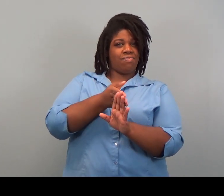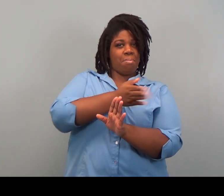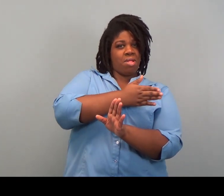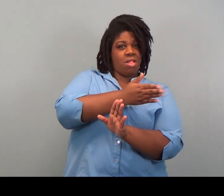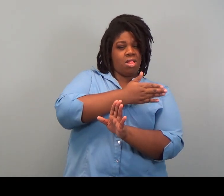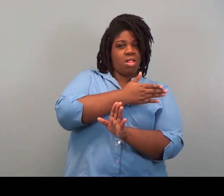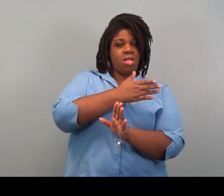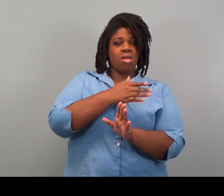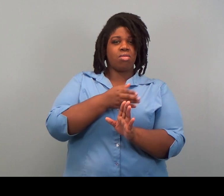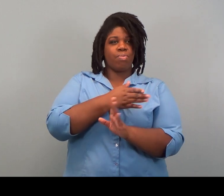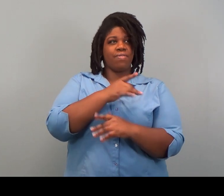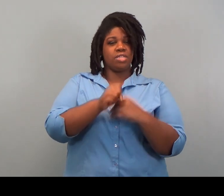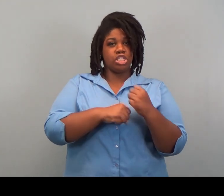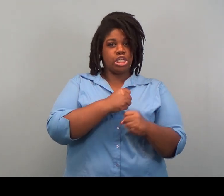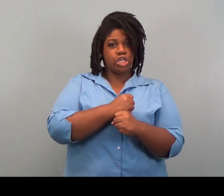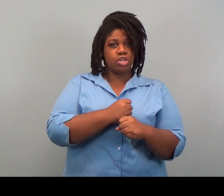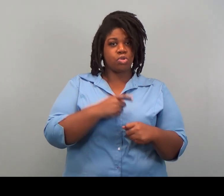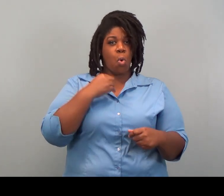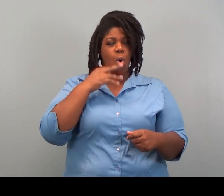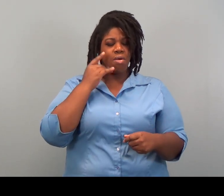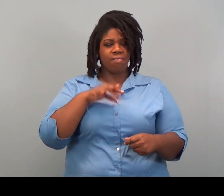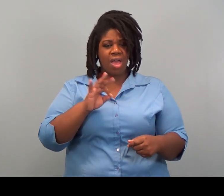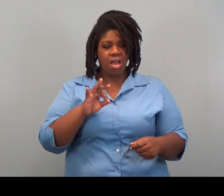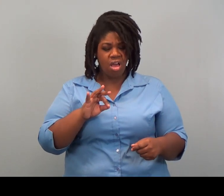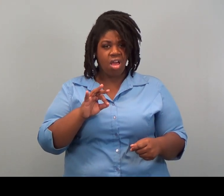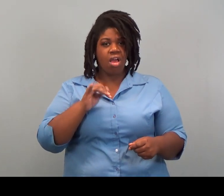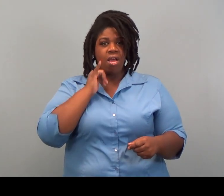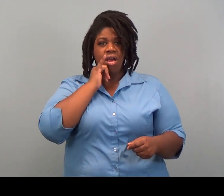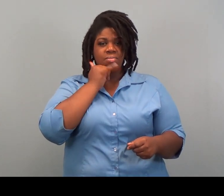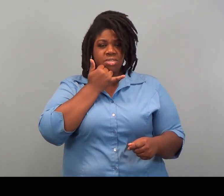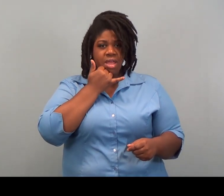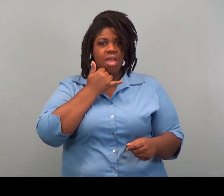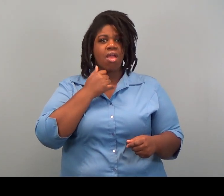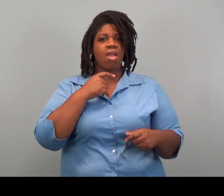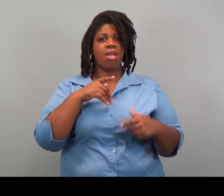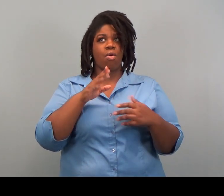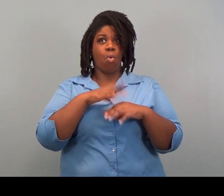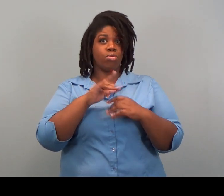or you've discovered that maybe there was a mistake on a return that you filed a year before